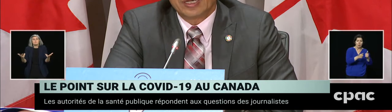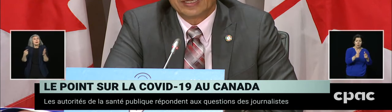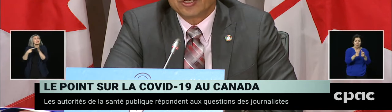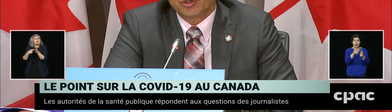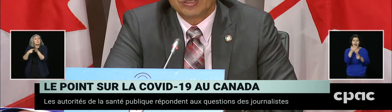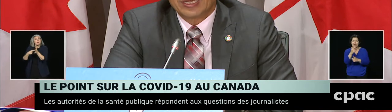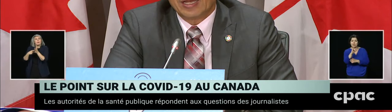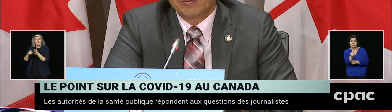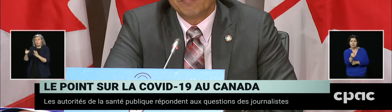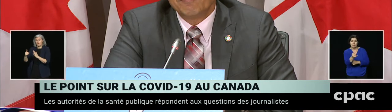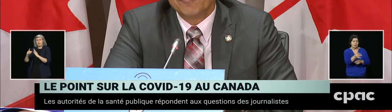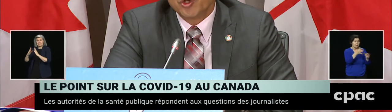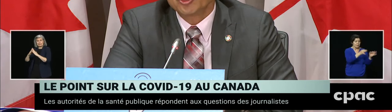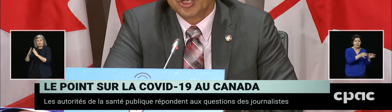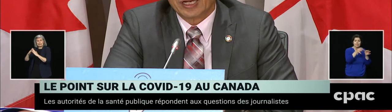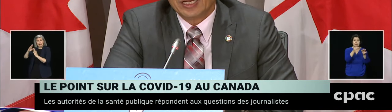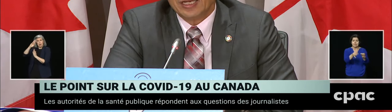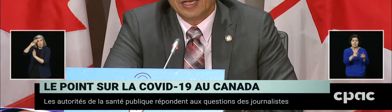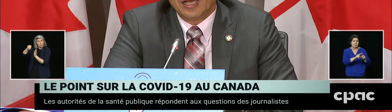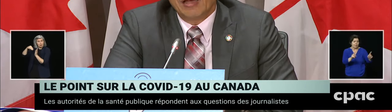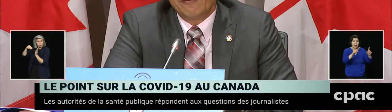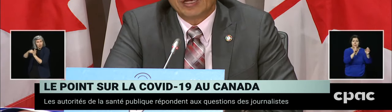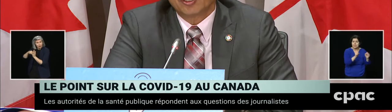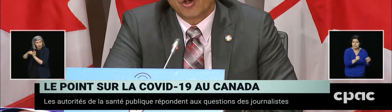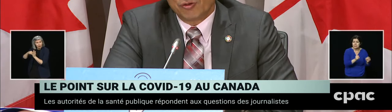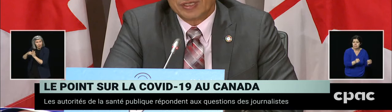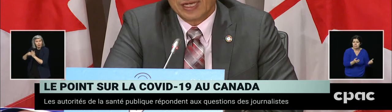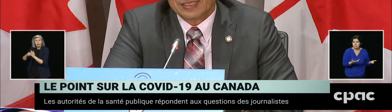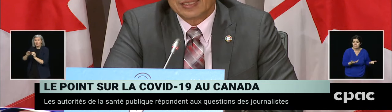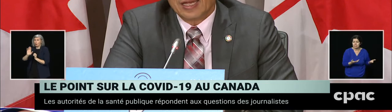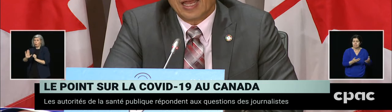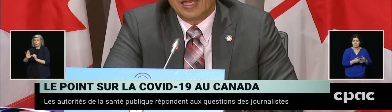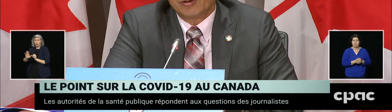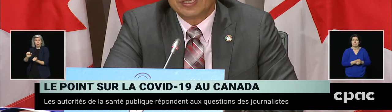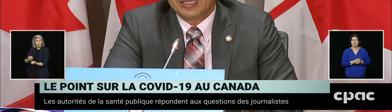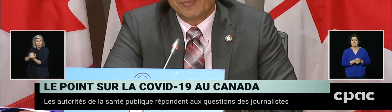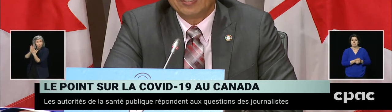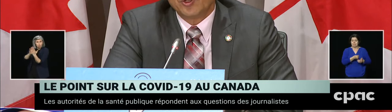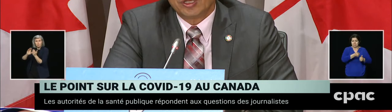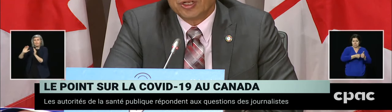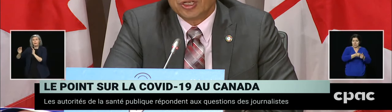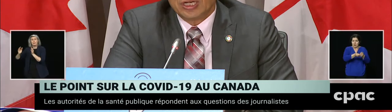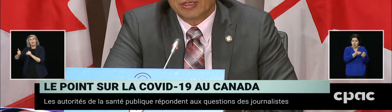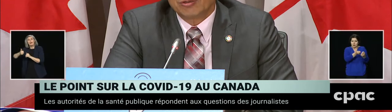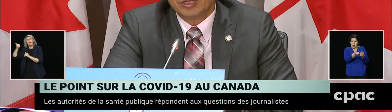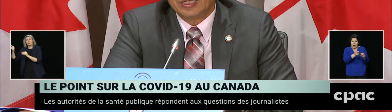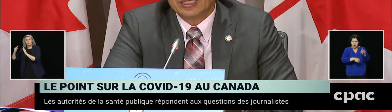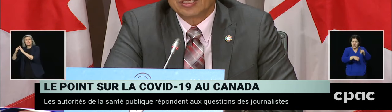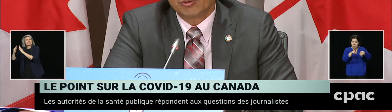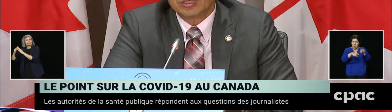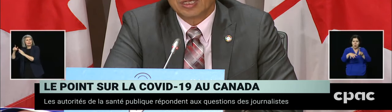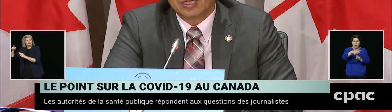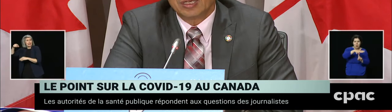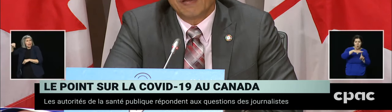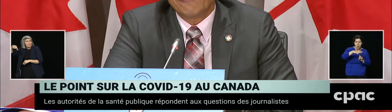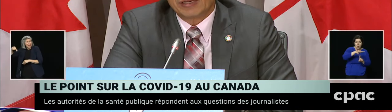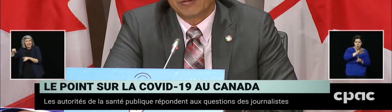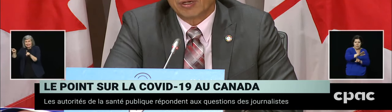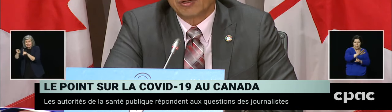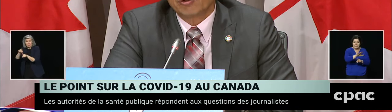EVEN, FOR INSTANCE, SAY THE CITY OF MONTREAL VERSUS THE LAC-SAINT-JEAN AREA. THEY MIGHT HAVE DIFFERENT